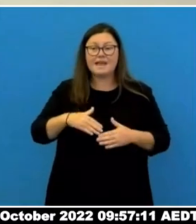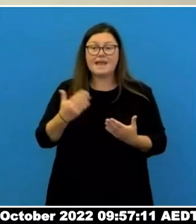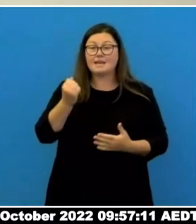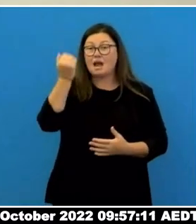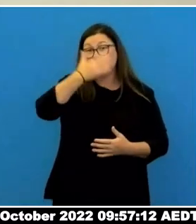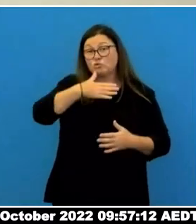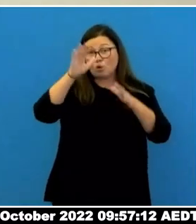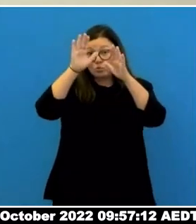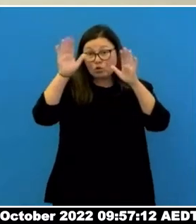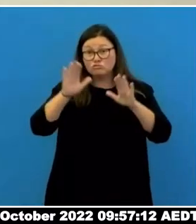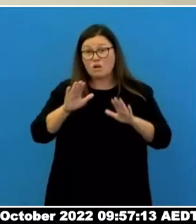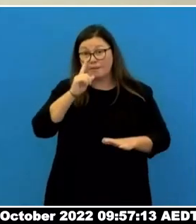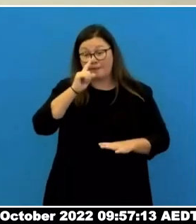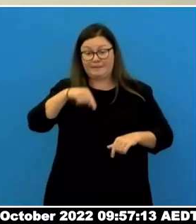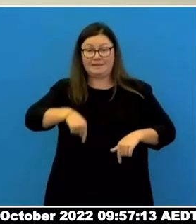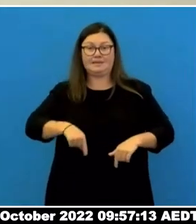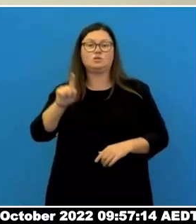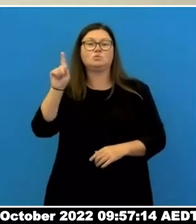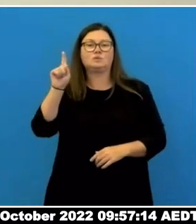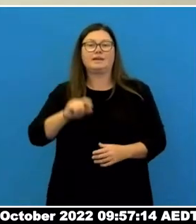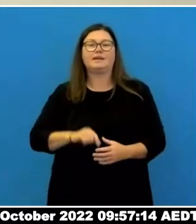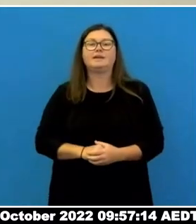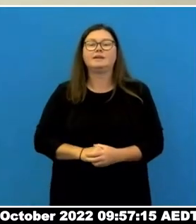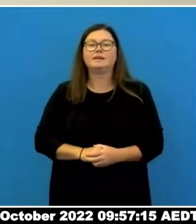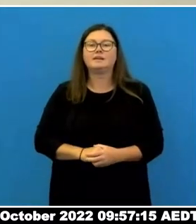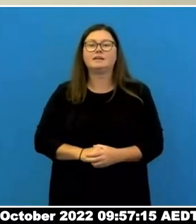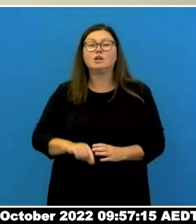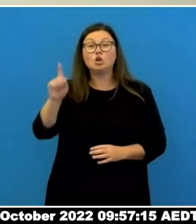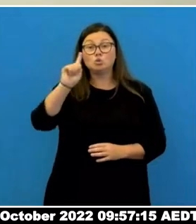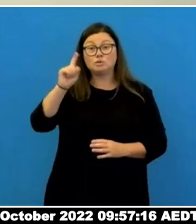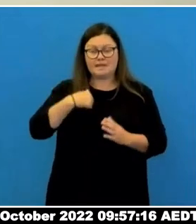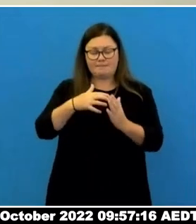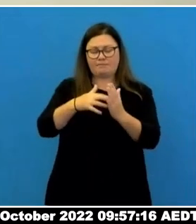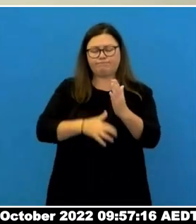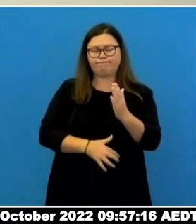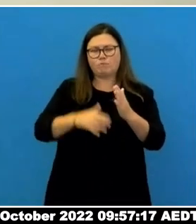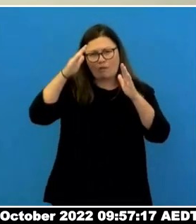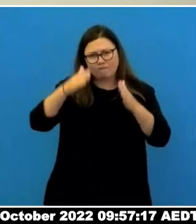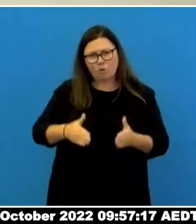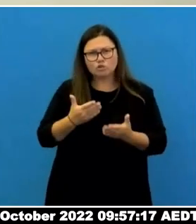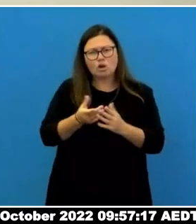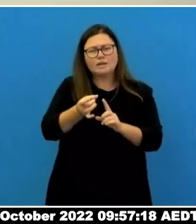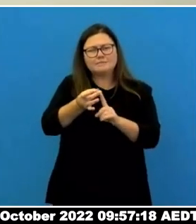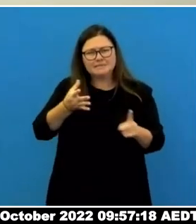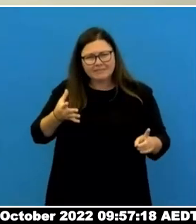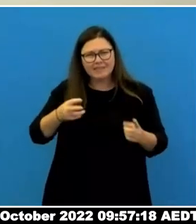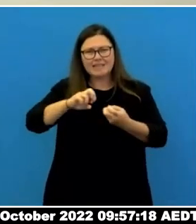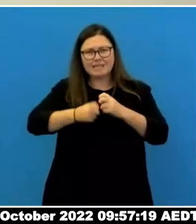And, as requested, I will focus on specific matters relating to people with disability of culturally